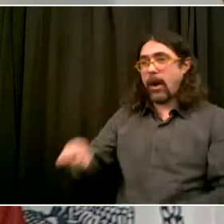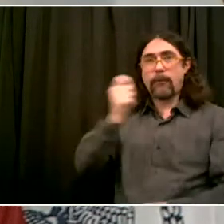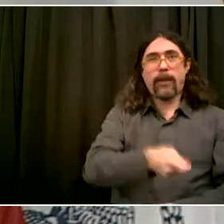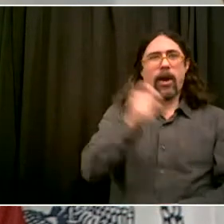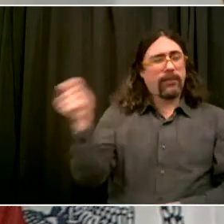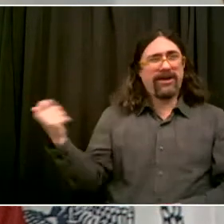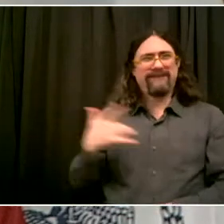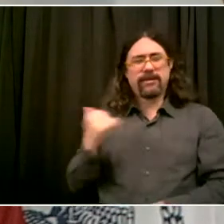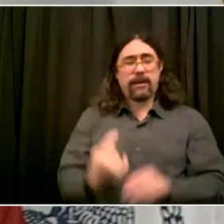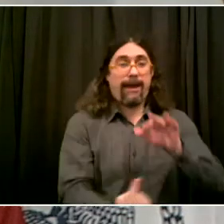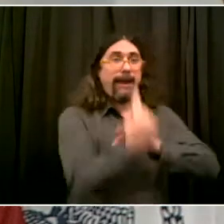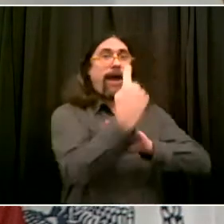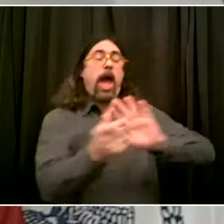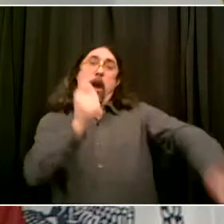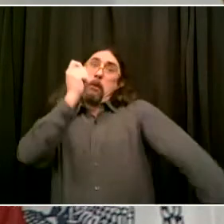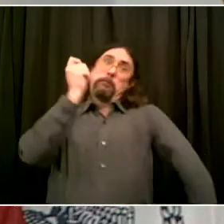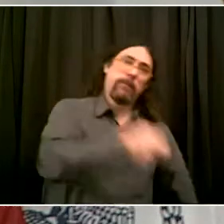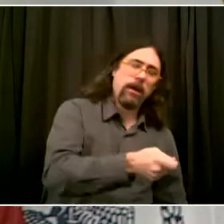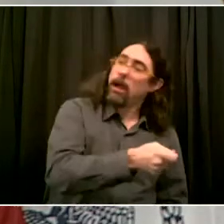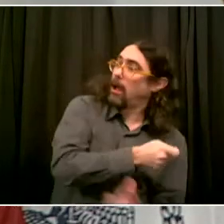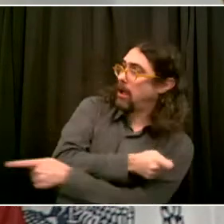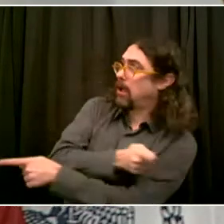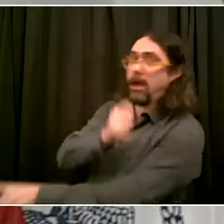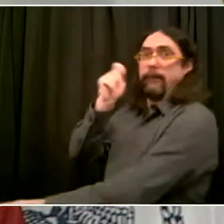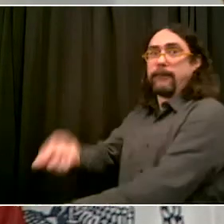THE SUPPLIES, HOW DO WE GET A